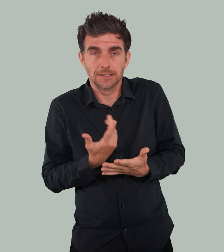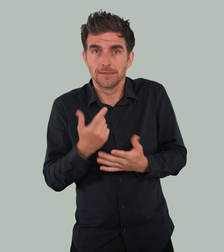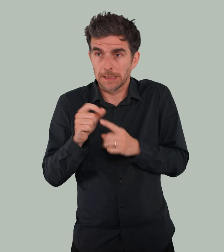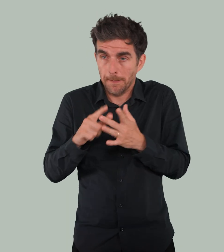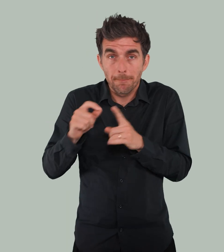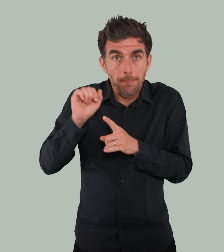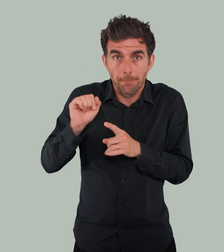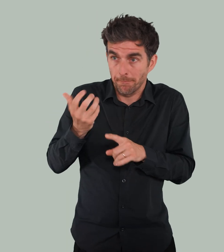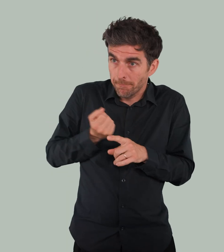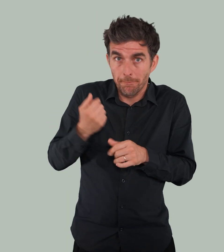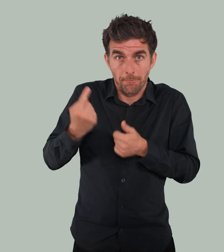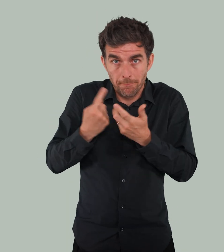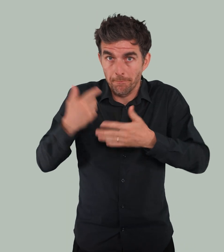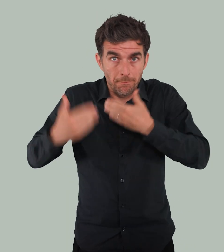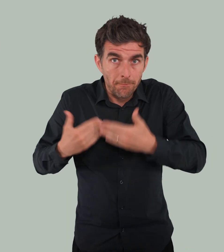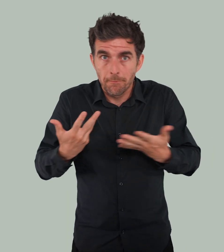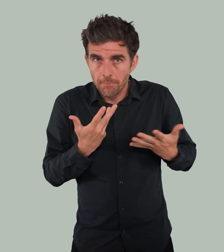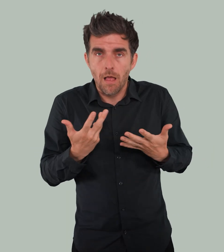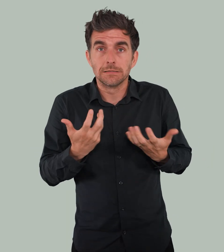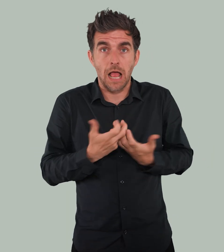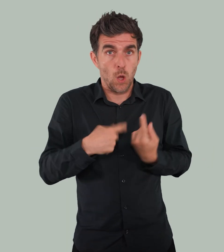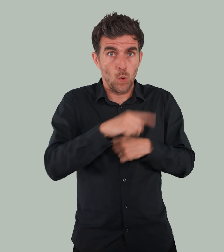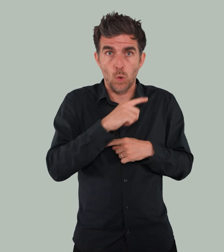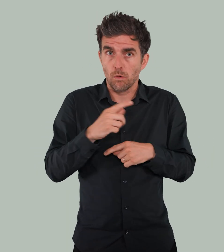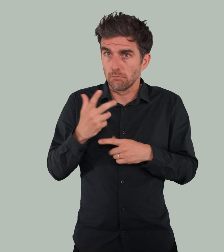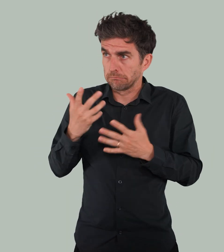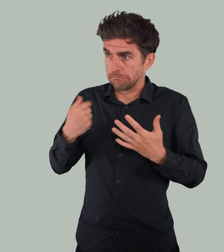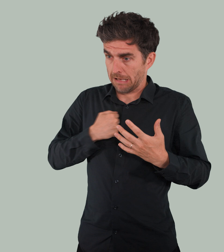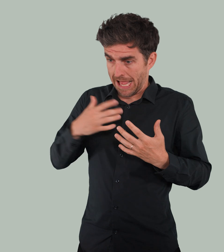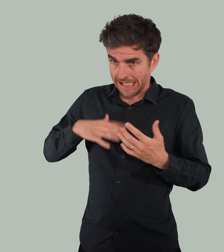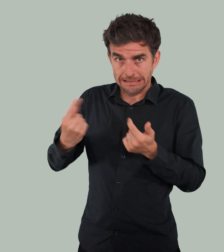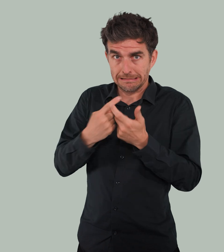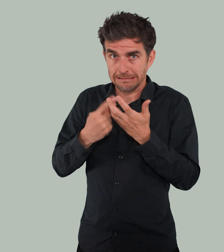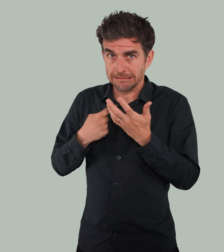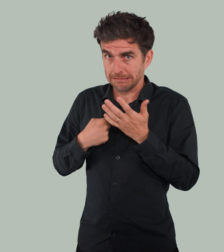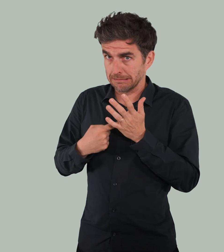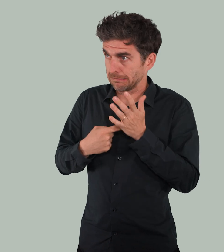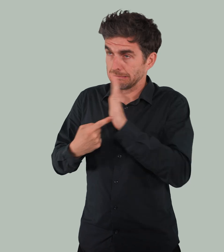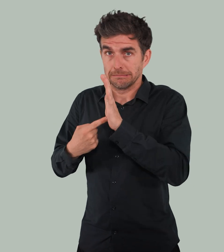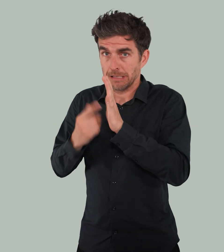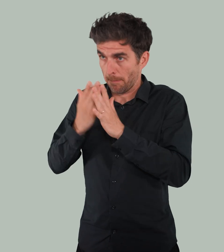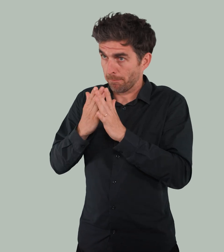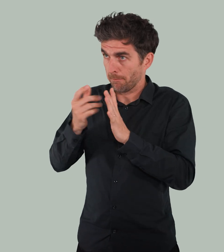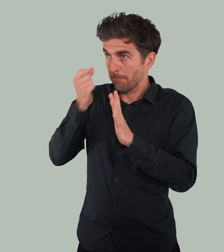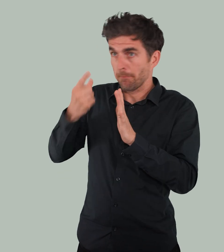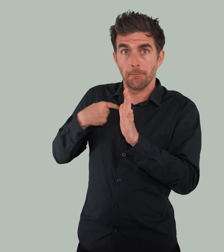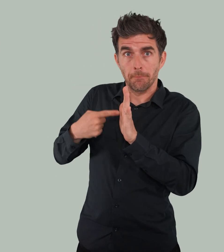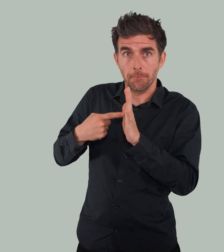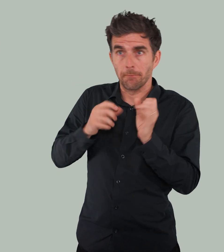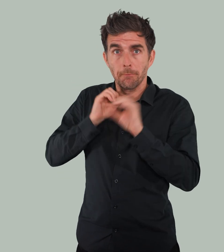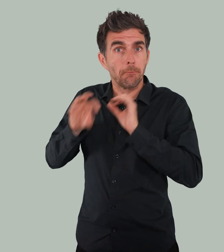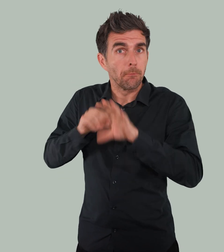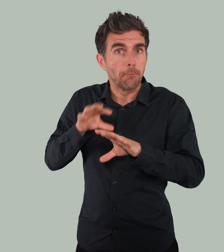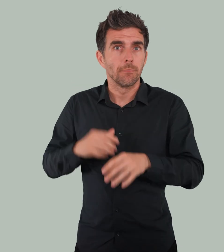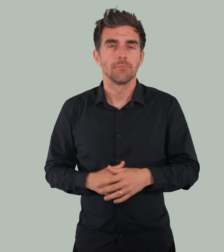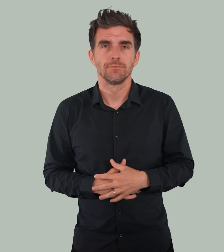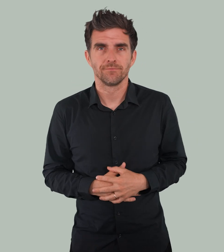the PIP system and the ways in which individual needs are represented within it.